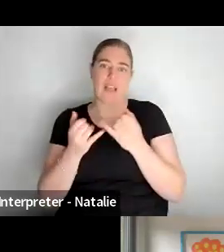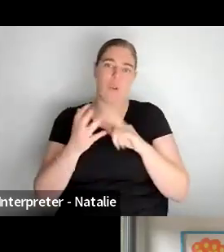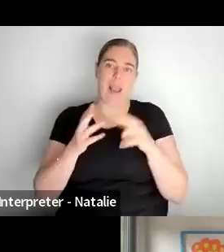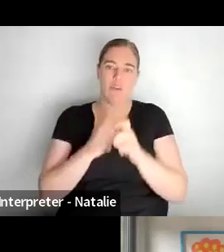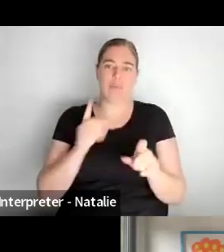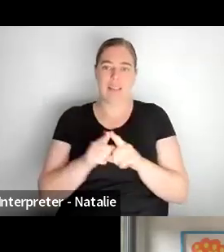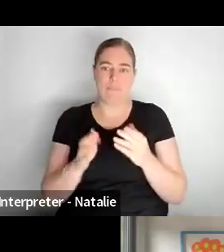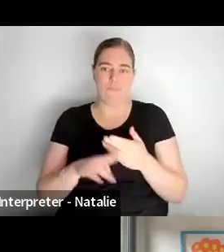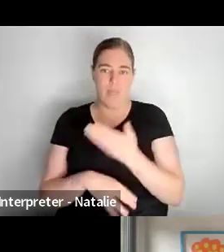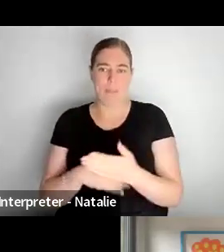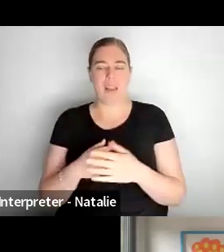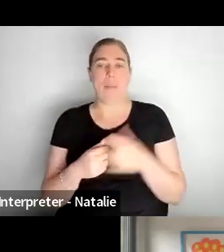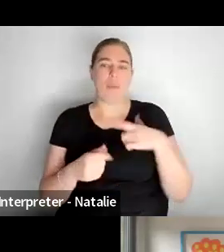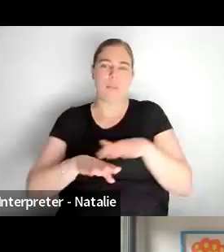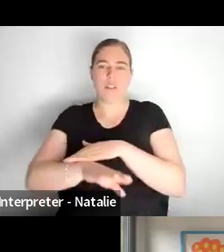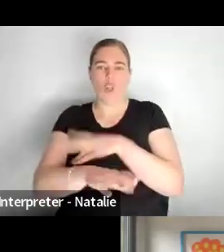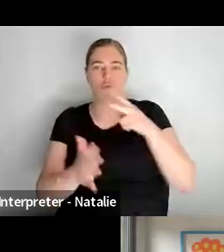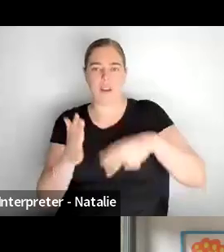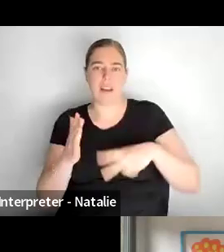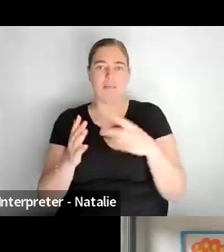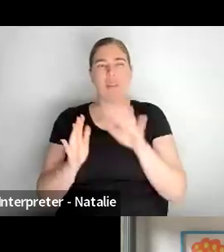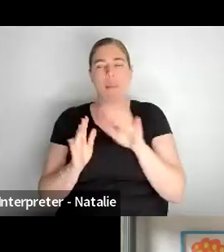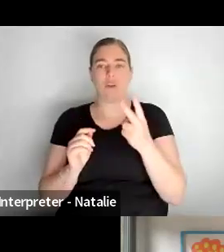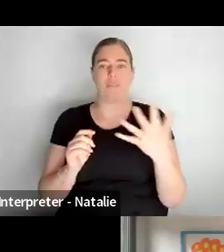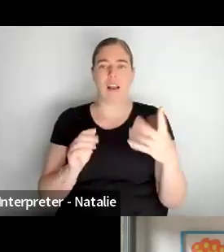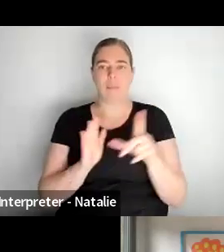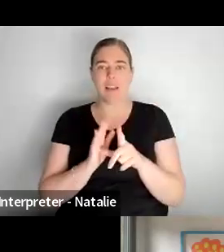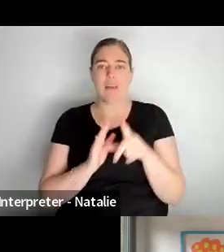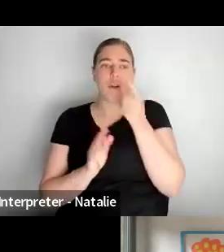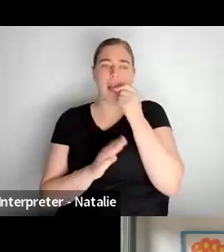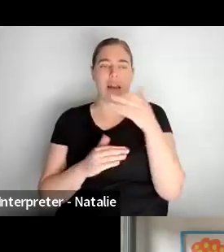slow reader it takes about 25 minutes. It is possible to do it in 15-30 minutes.